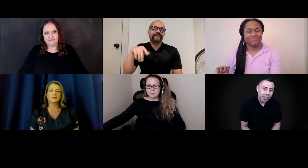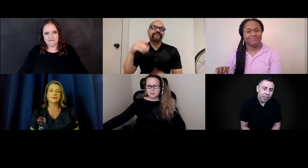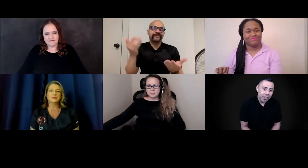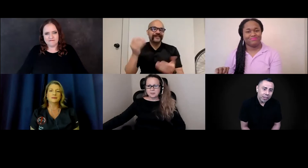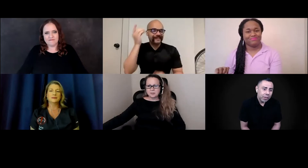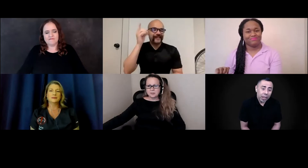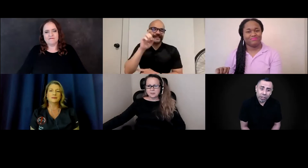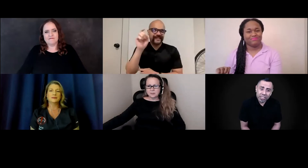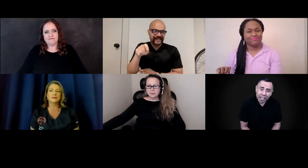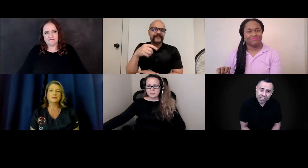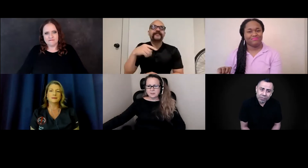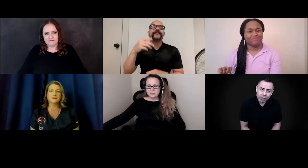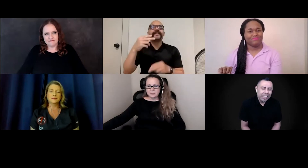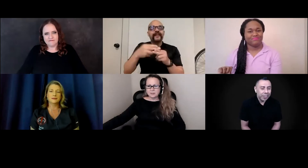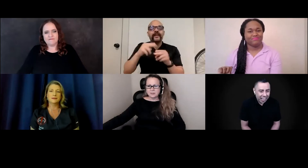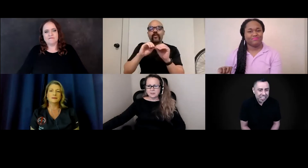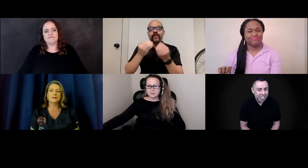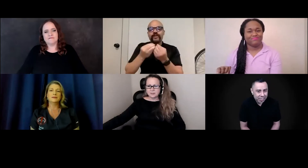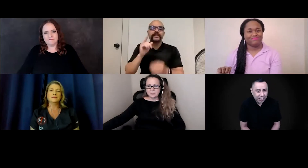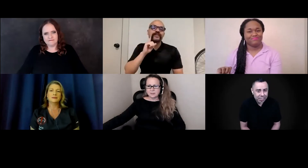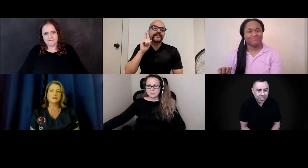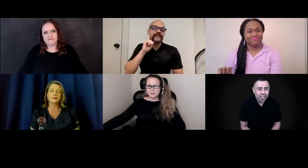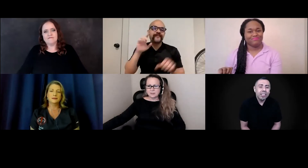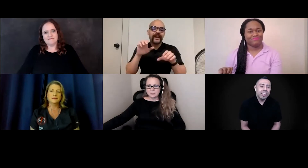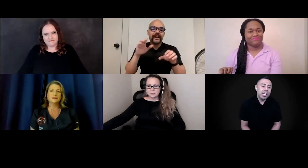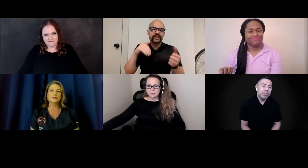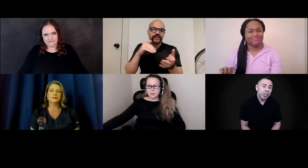And I work in Dallas, here in Dallas, Texas.